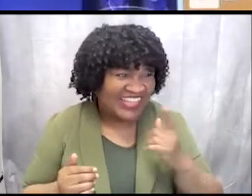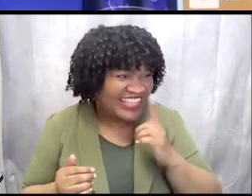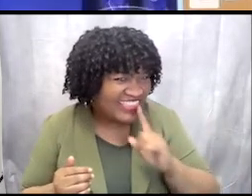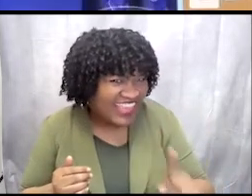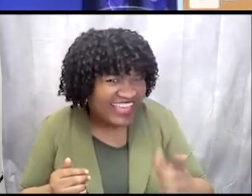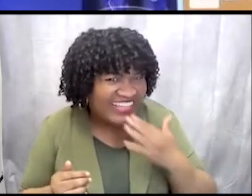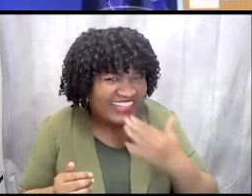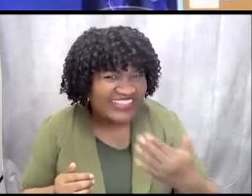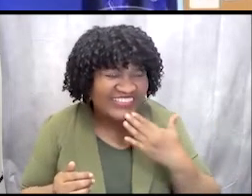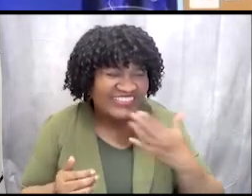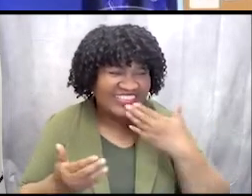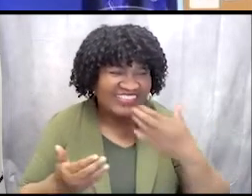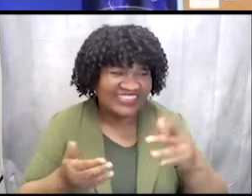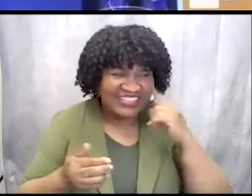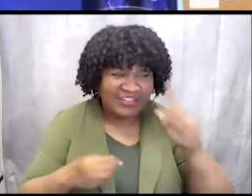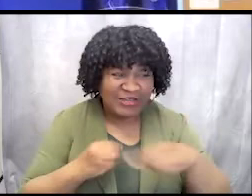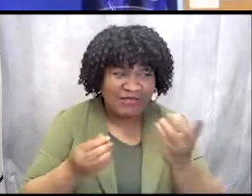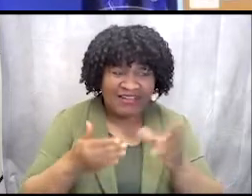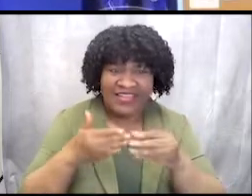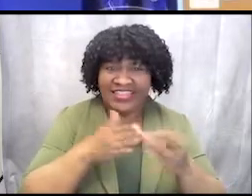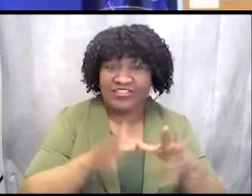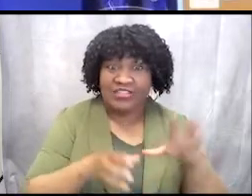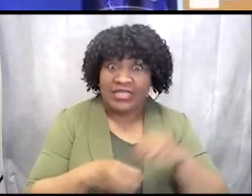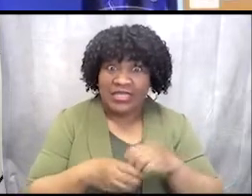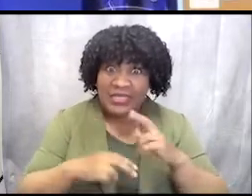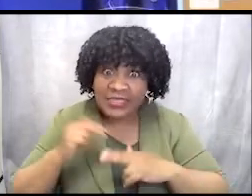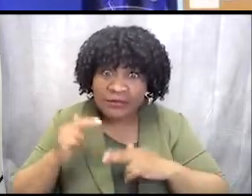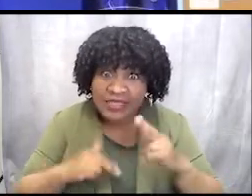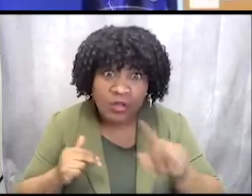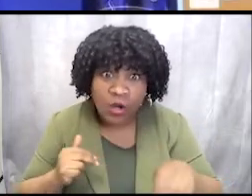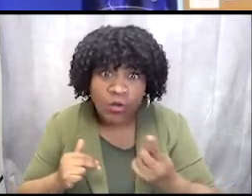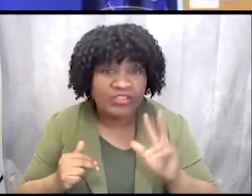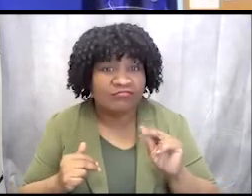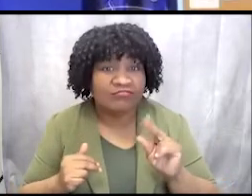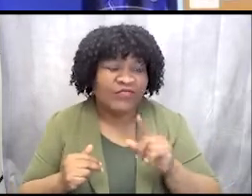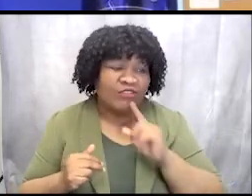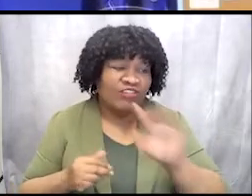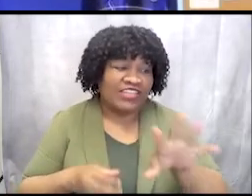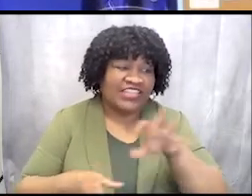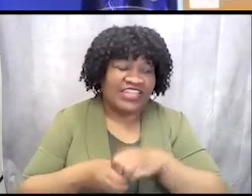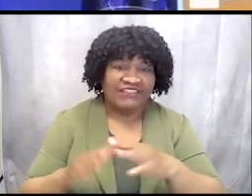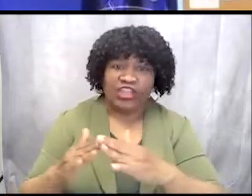to hear about leadership that's not only focused within the building or within the system, but that's really engaging community.